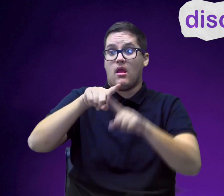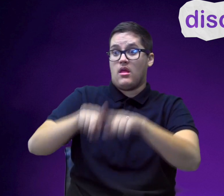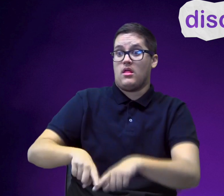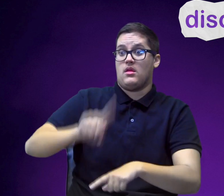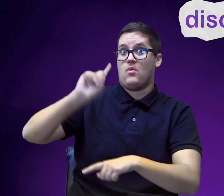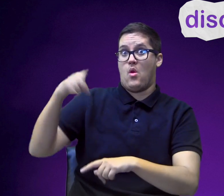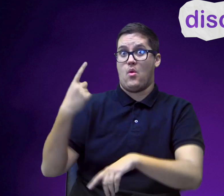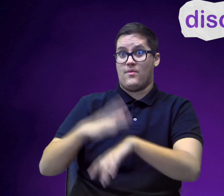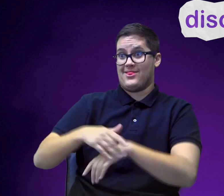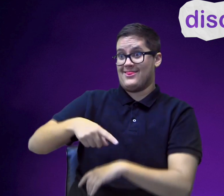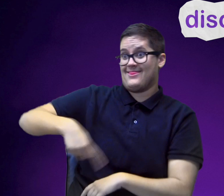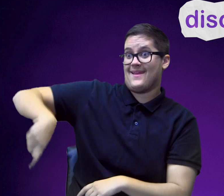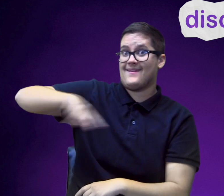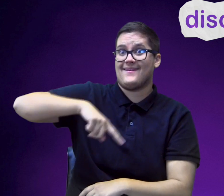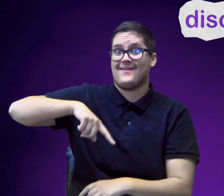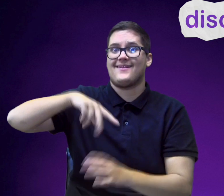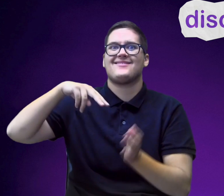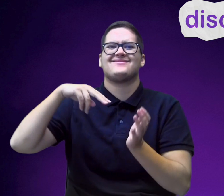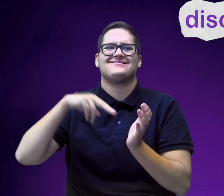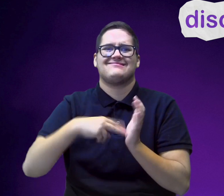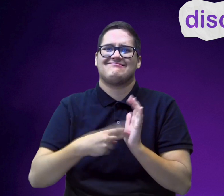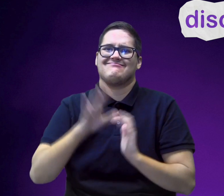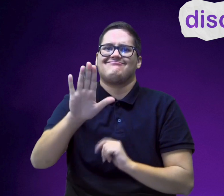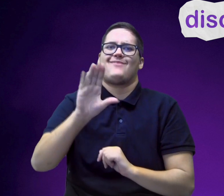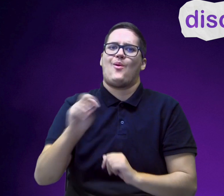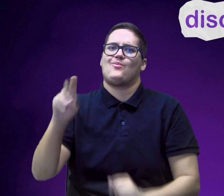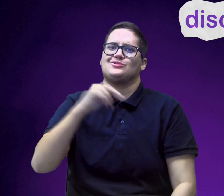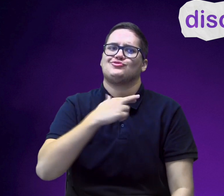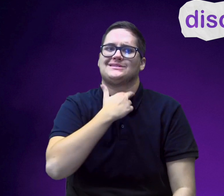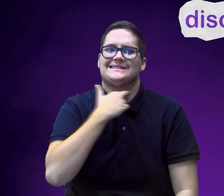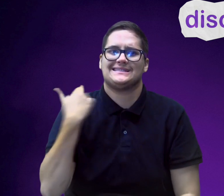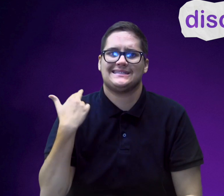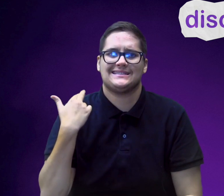Users relying solely on this information do so entirely at their own risk.